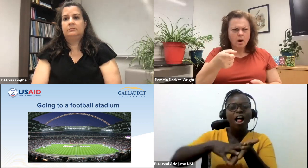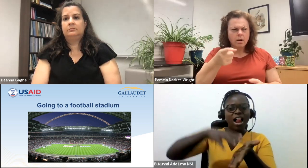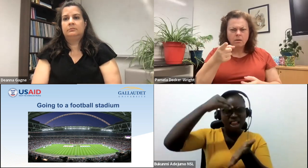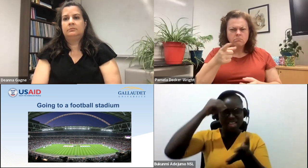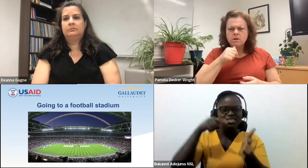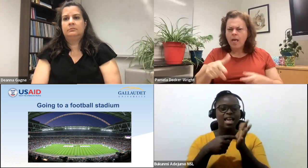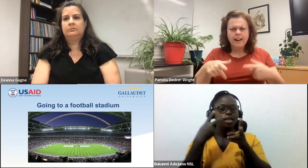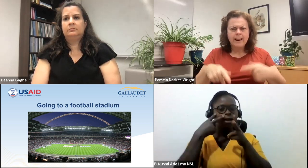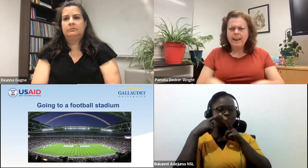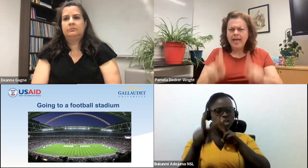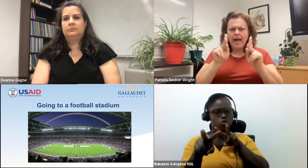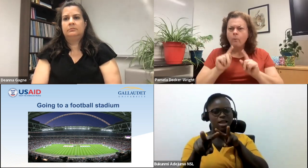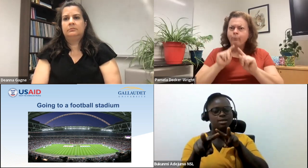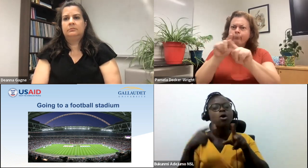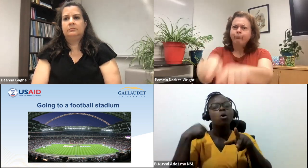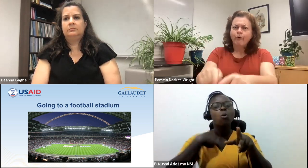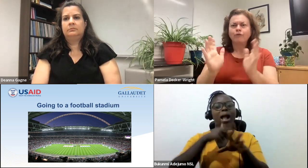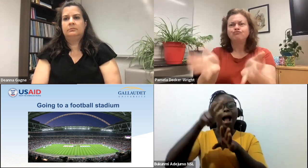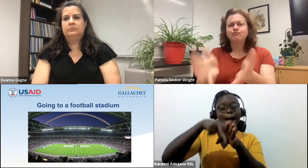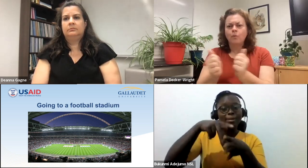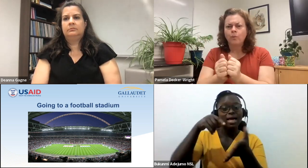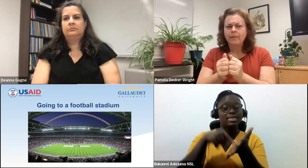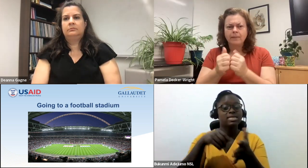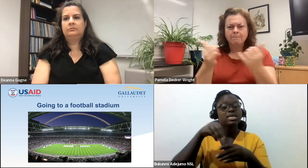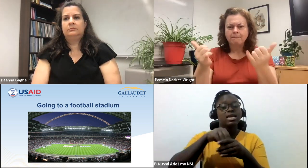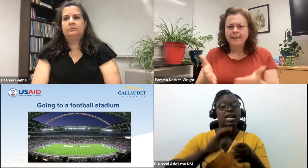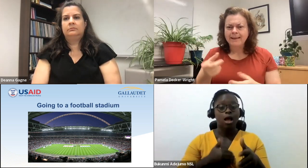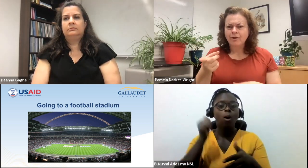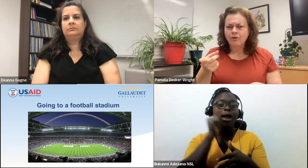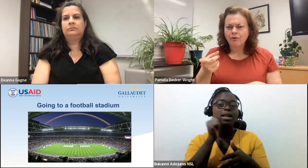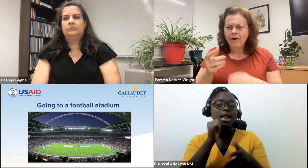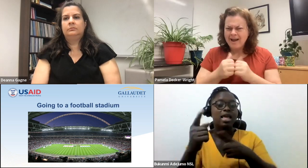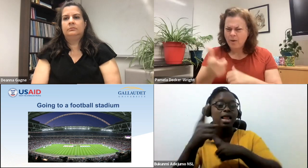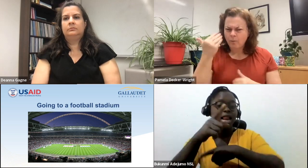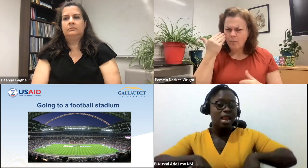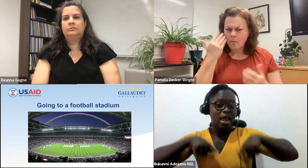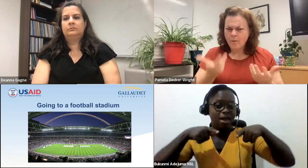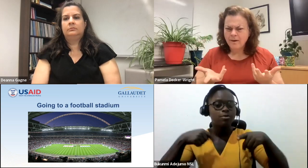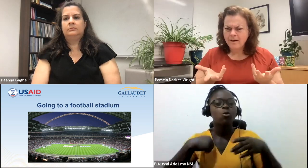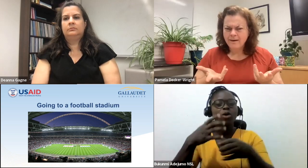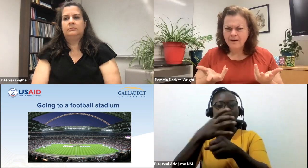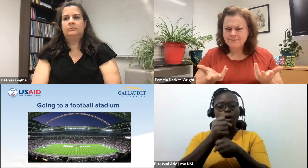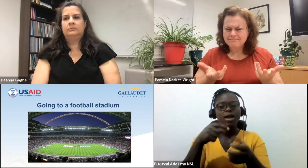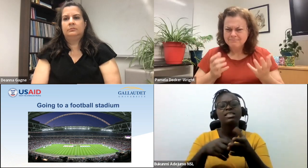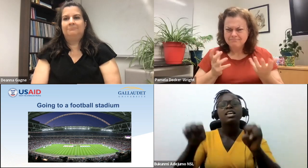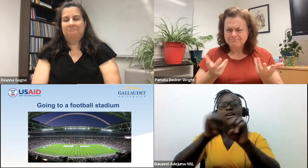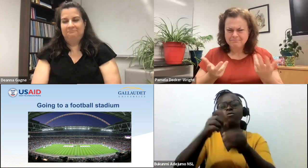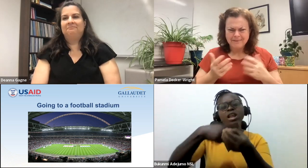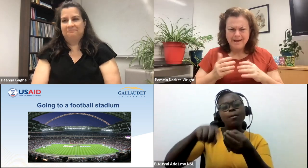How do we, as individuals know we're allowed to sit here? But we're not allowed to go up front and start engaging with the players.